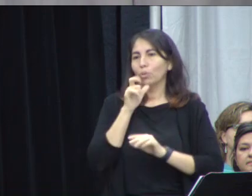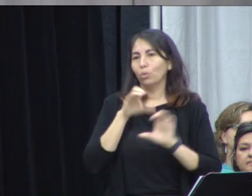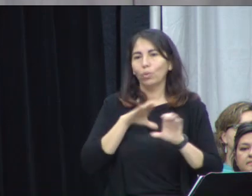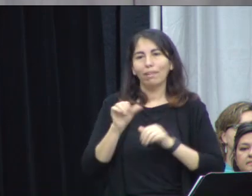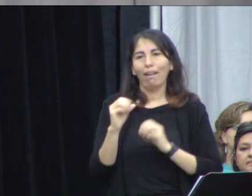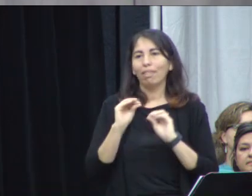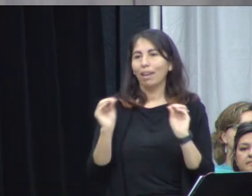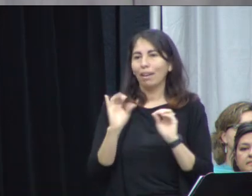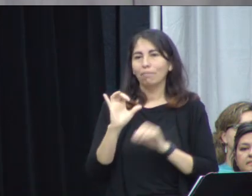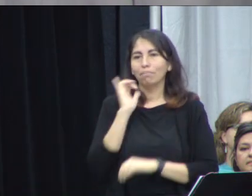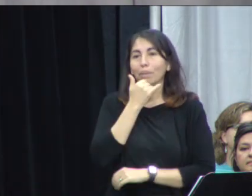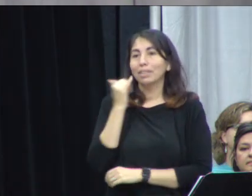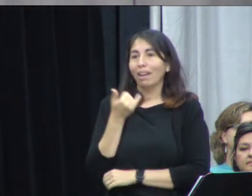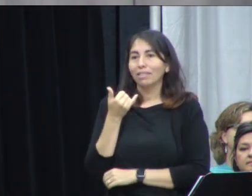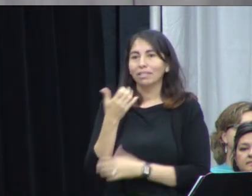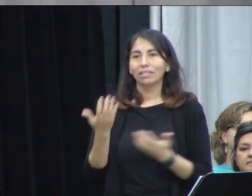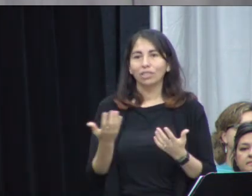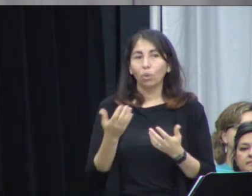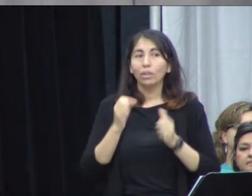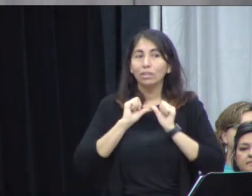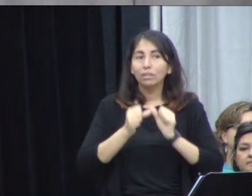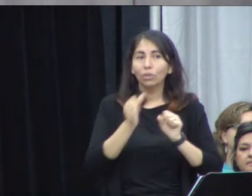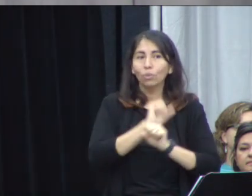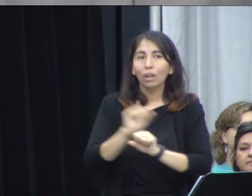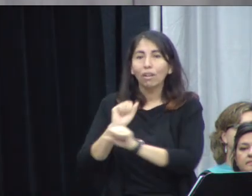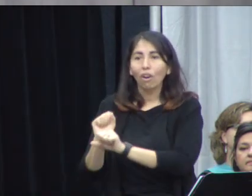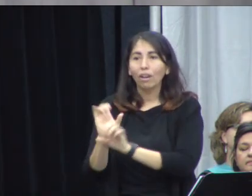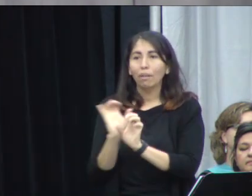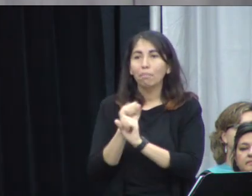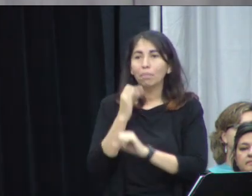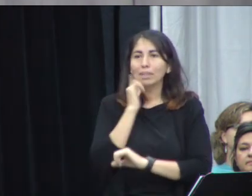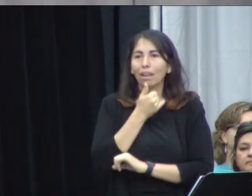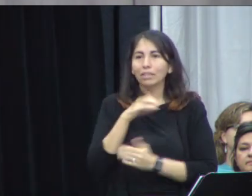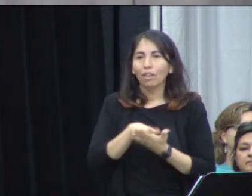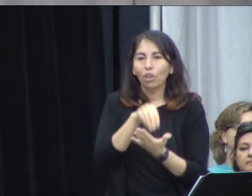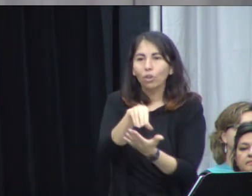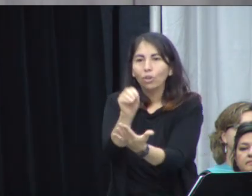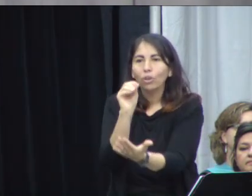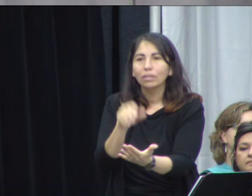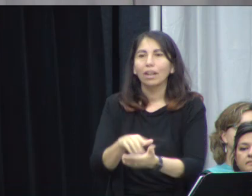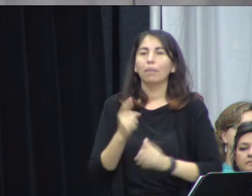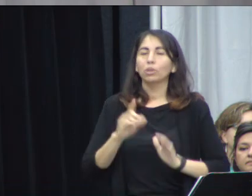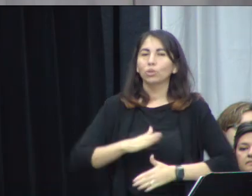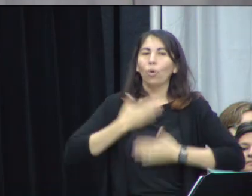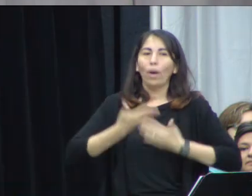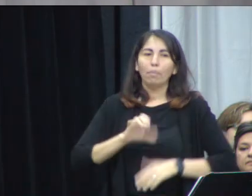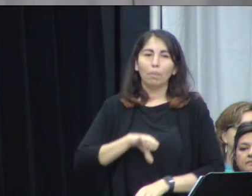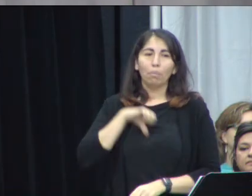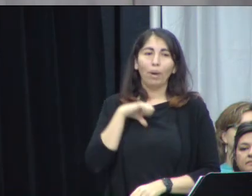so continue working hard, make mistakes, and learn from them. I am so happy and proud to be a part